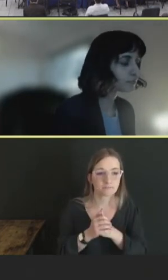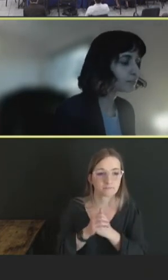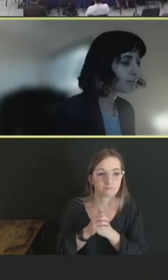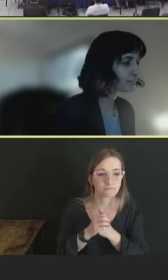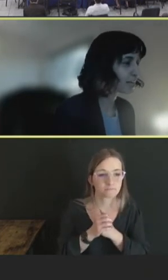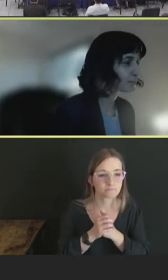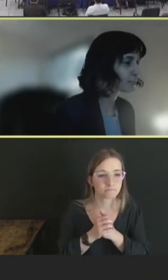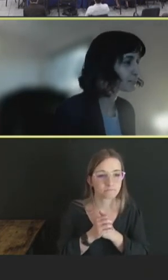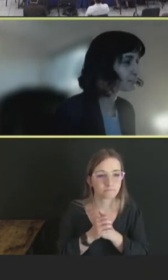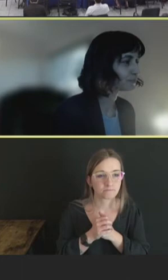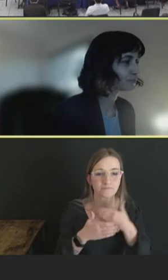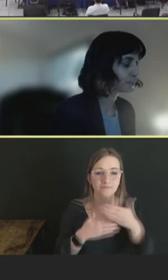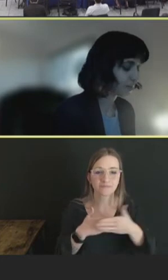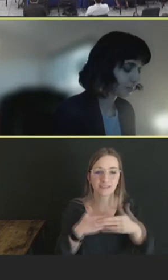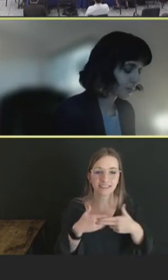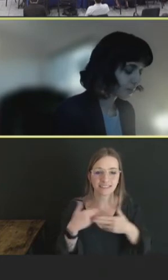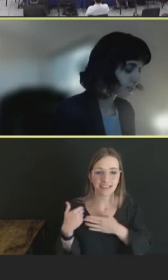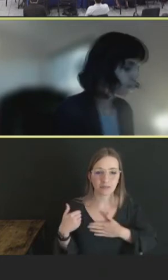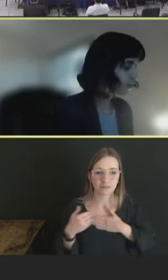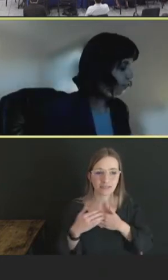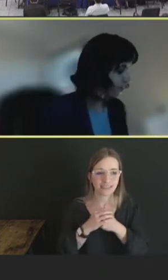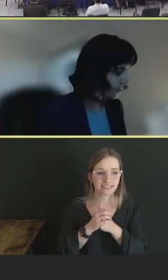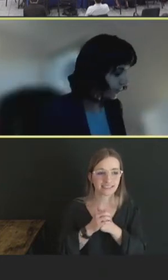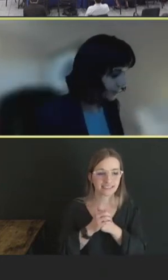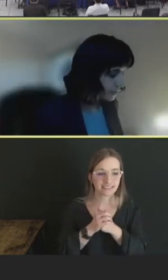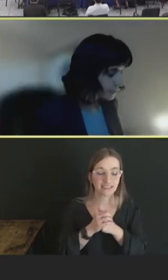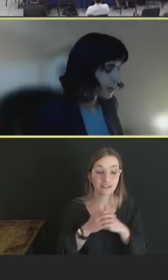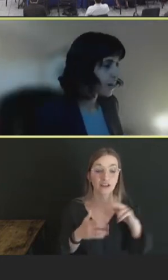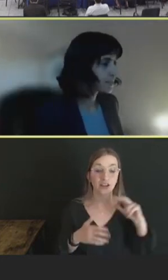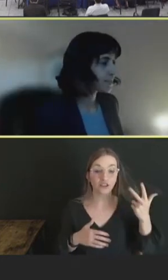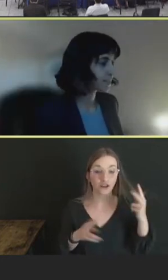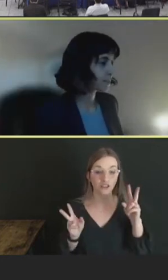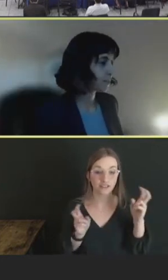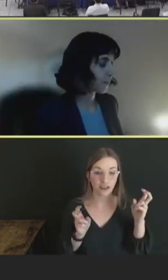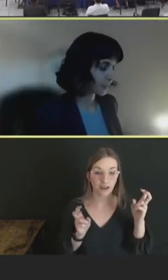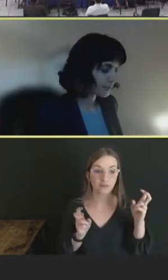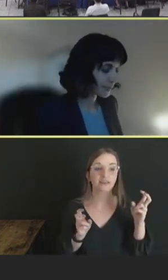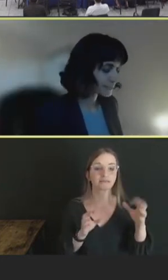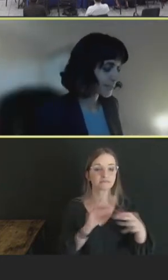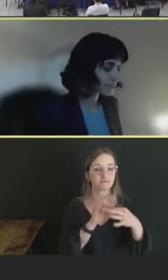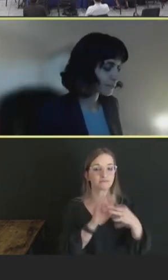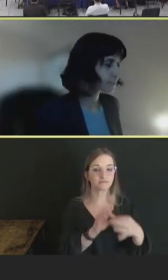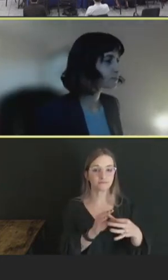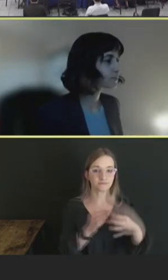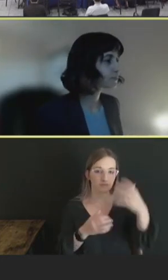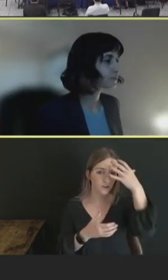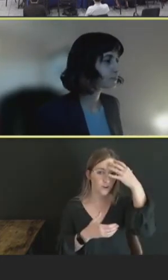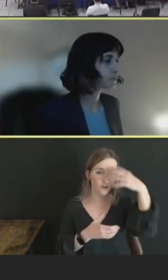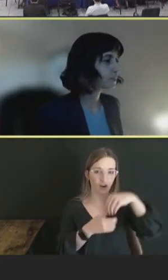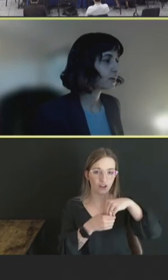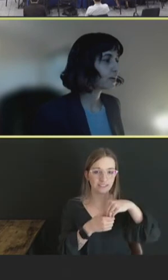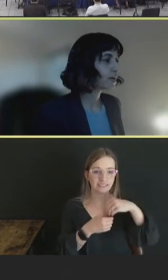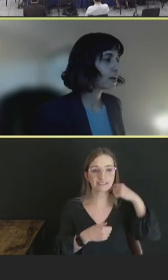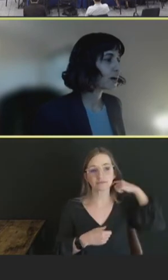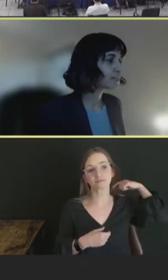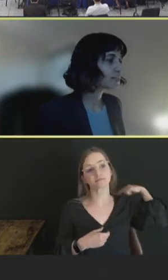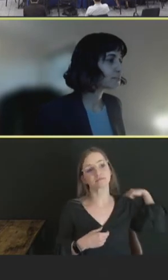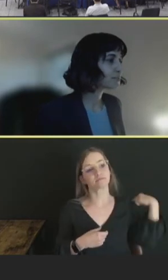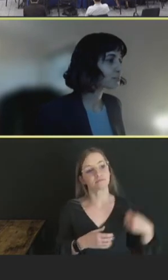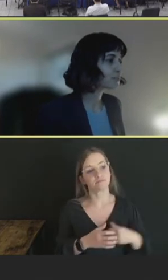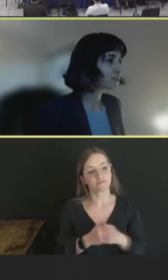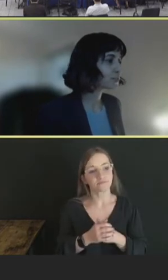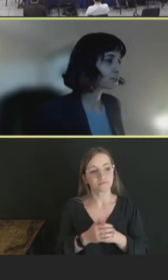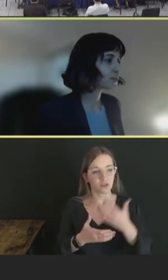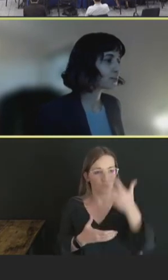Next slide, please. The third topic is autism. Next slide, please. Autism spectrum disorder